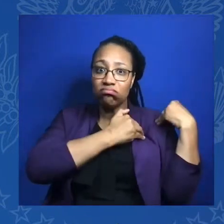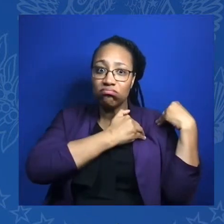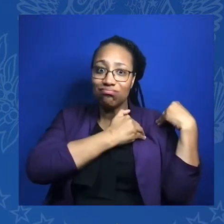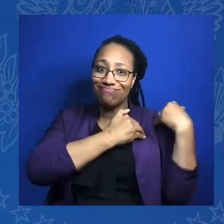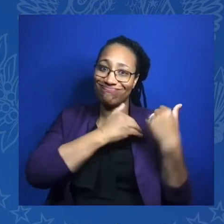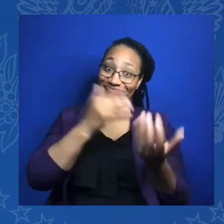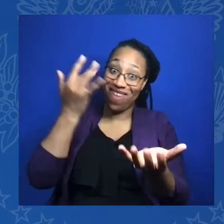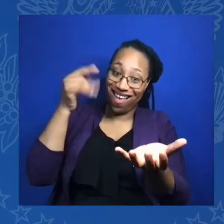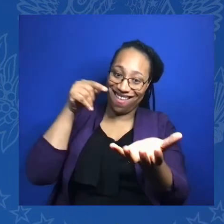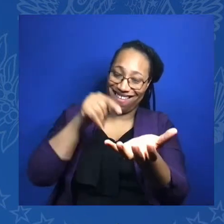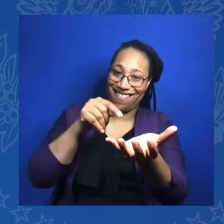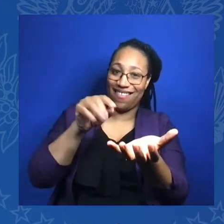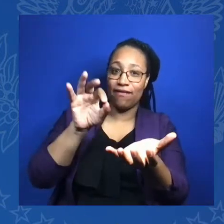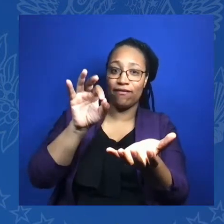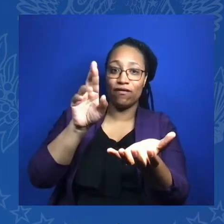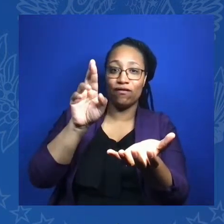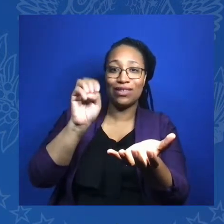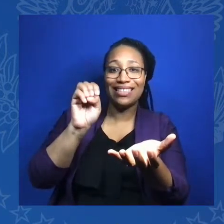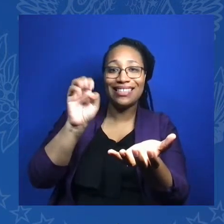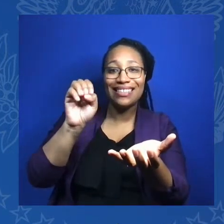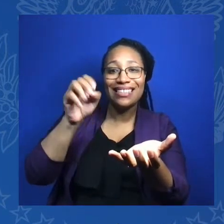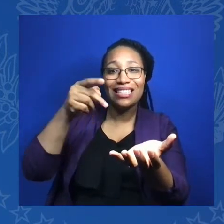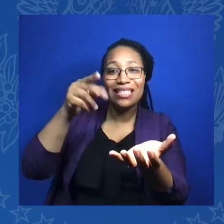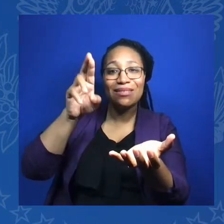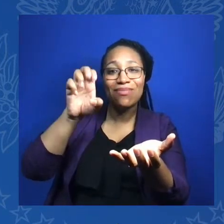who you honored posthumously, stood for. Gwen Ifill.